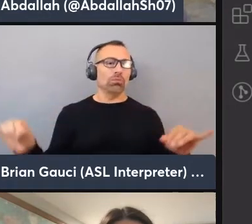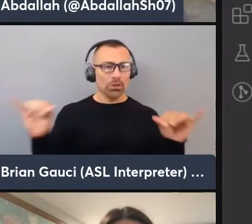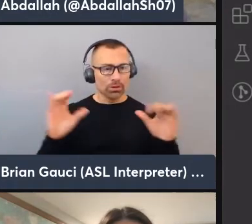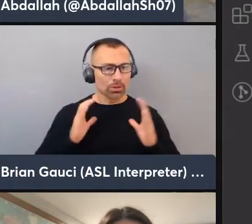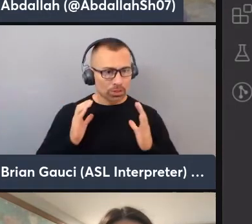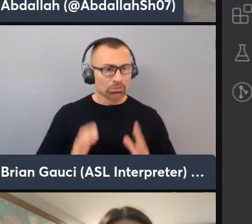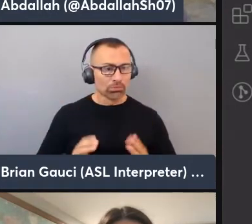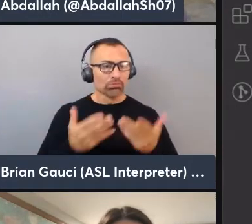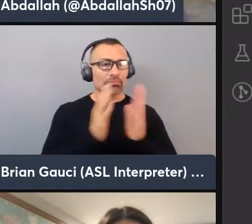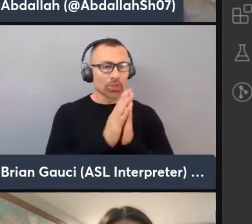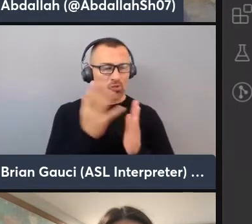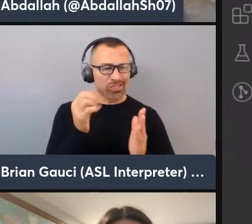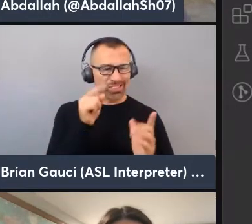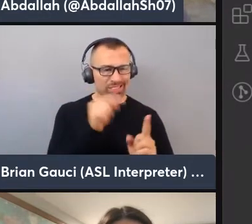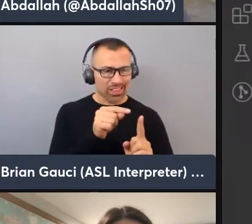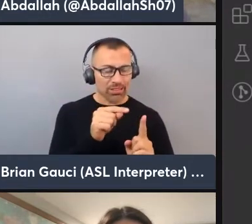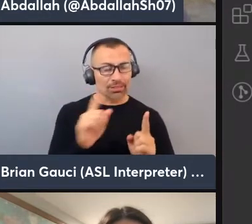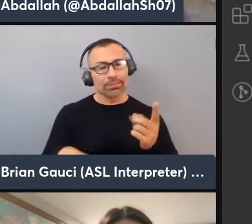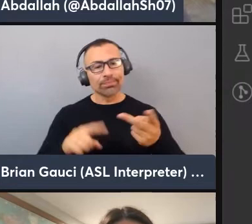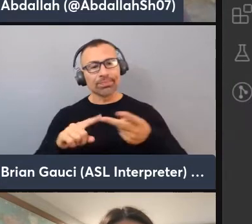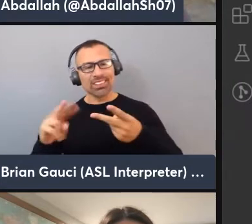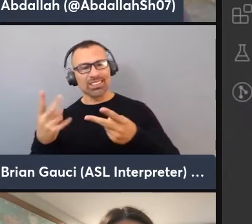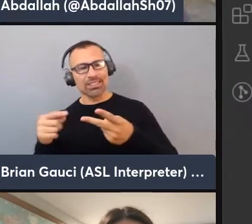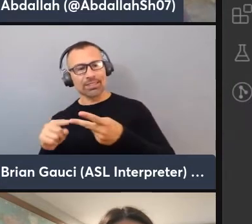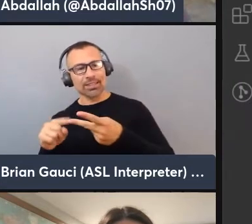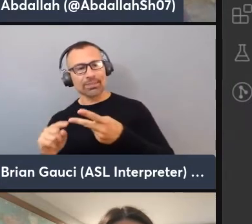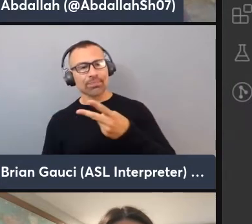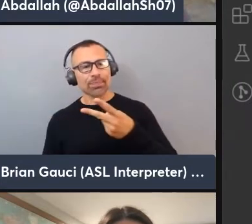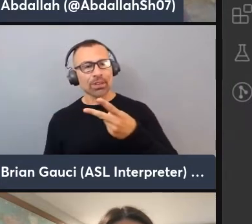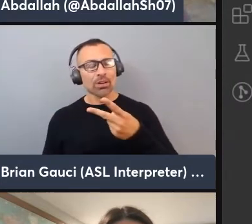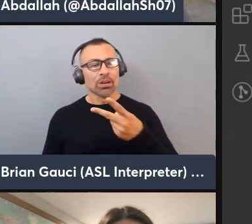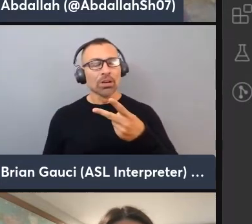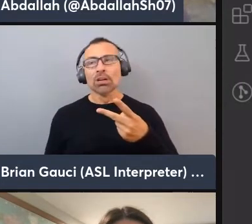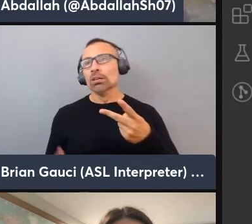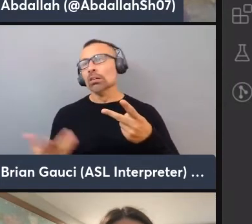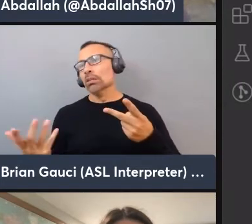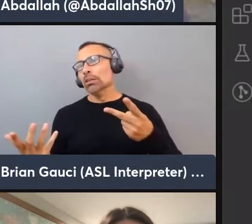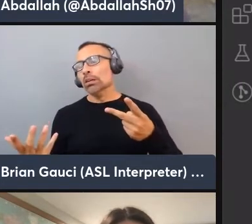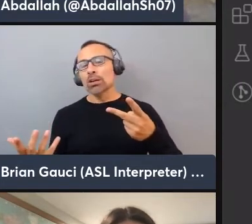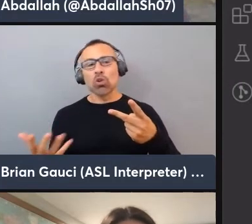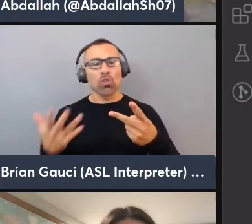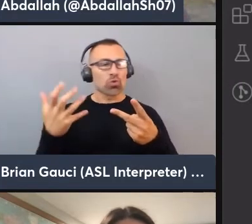The other use case is also being able to use username and password authentication,